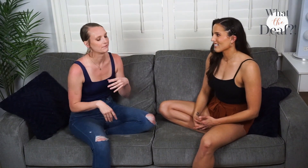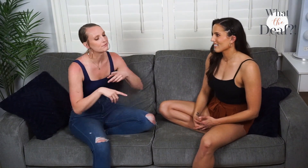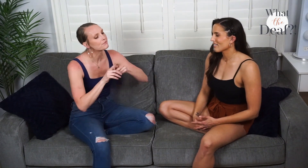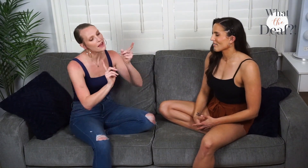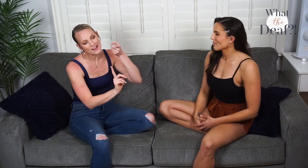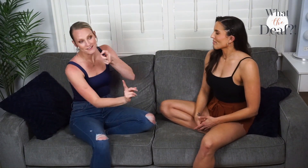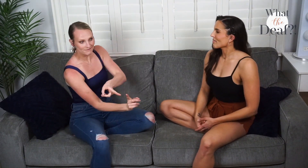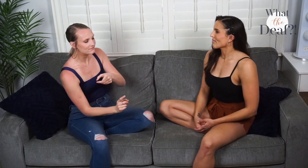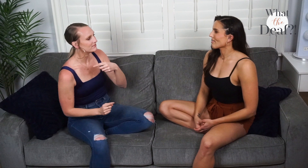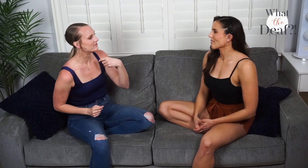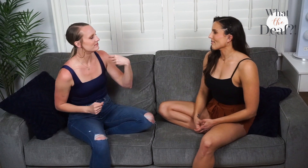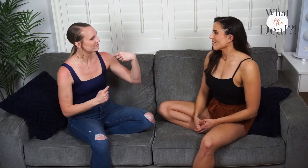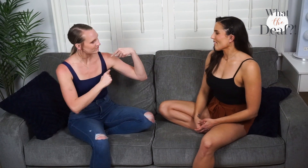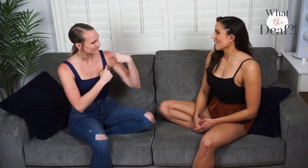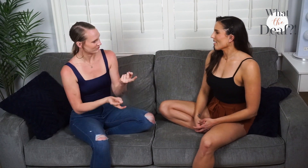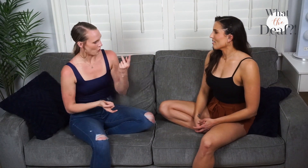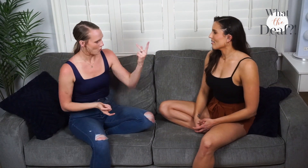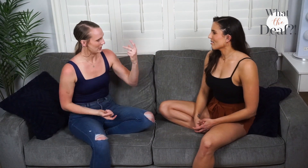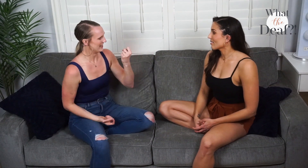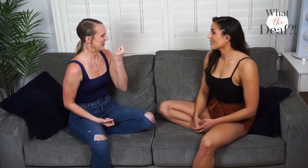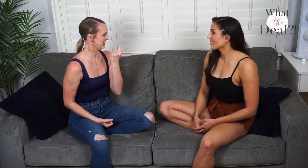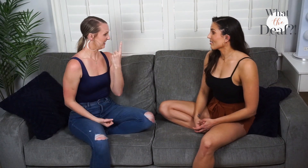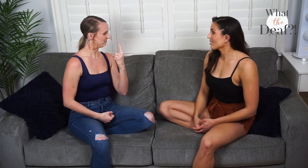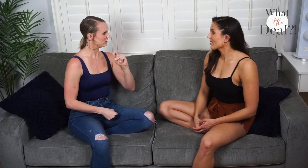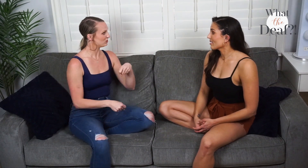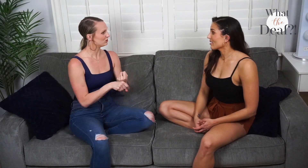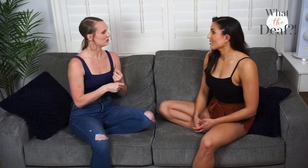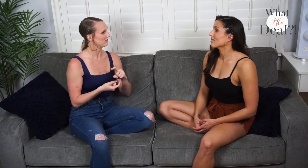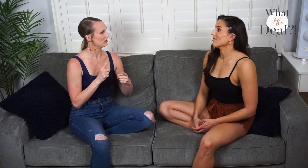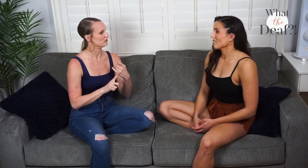But, so with our 11 year friendship